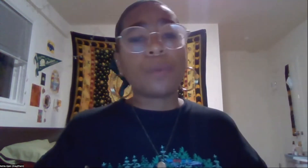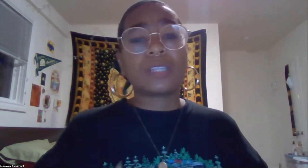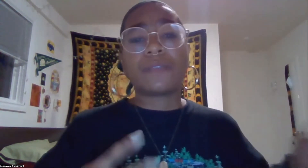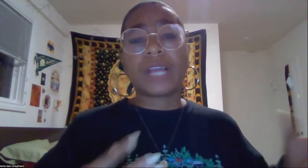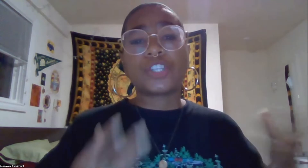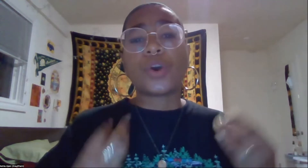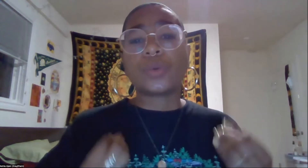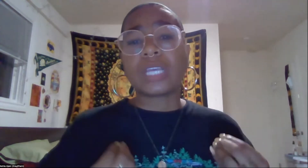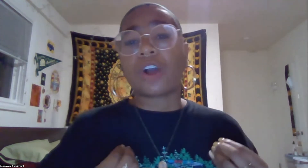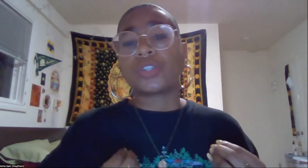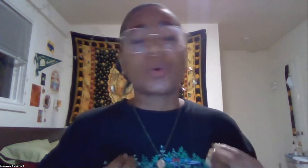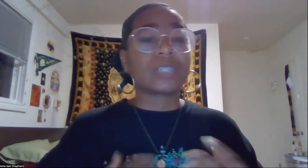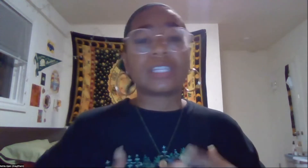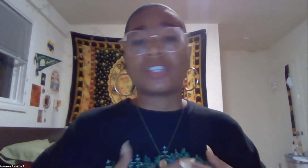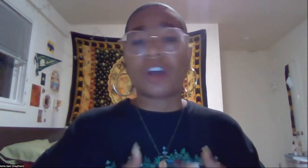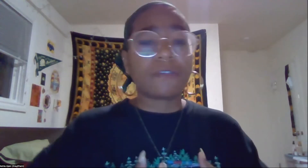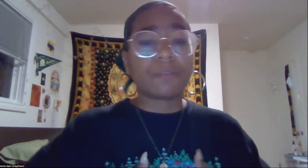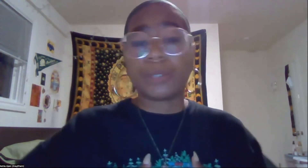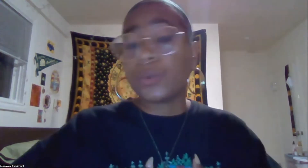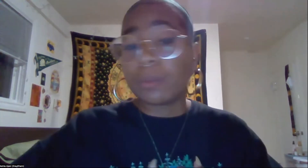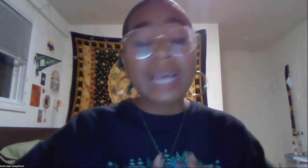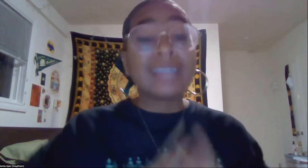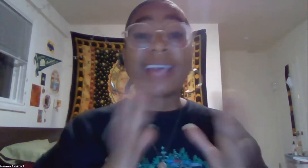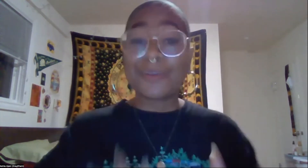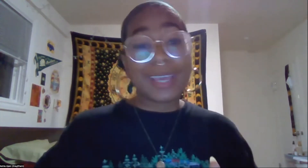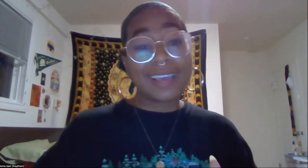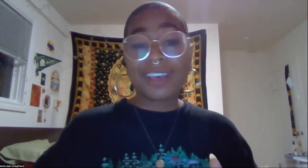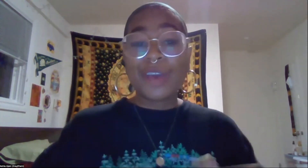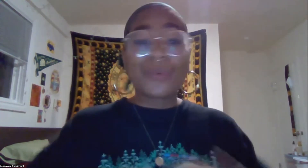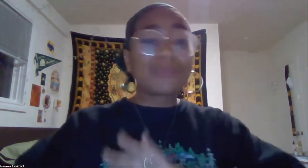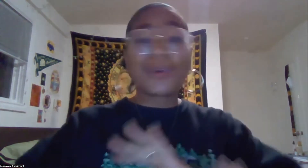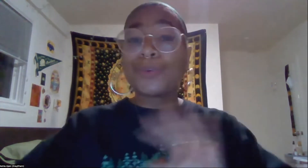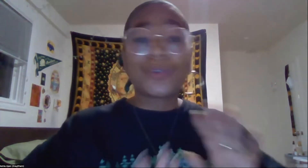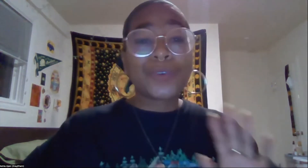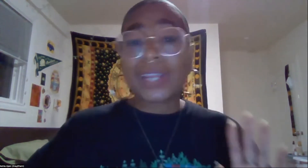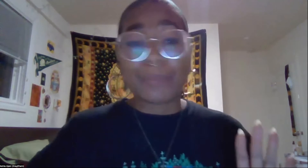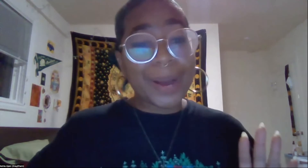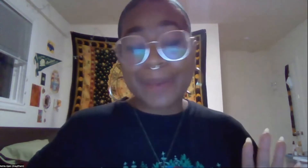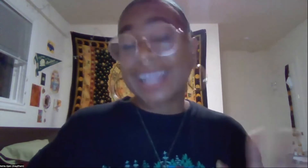to the flesh coaxing our souls into soft bloom Tell me: what is more beautiful than a brown body